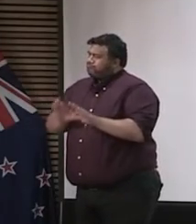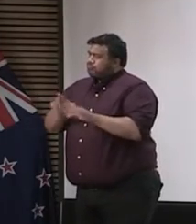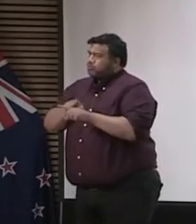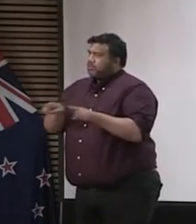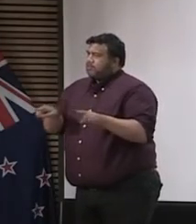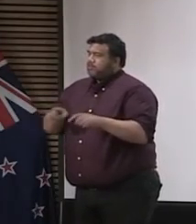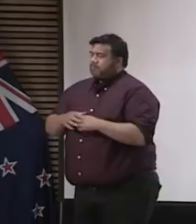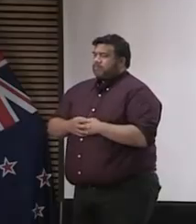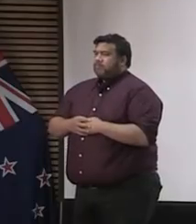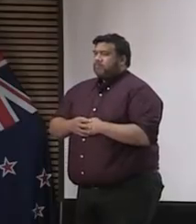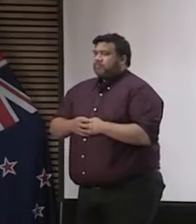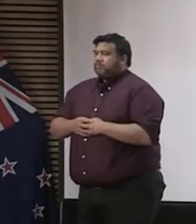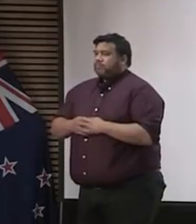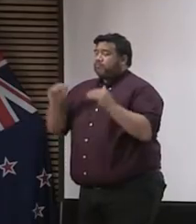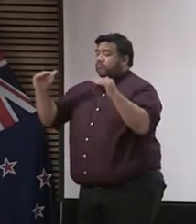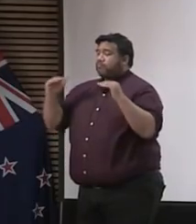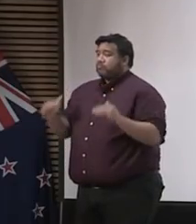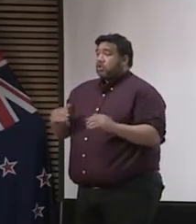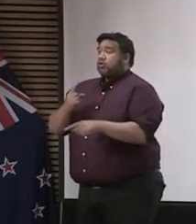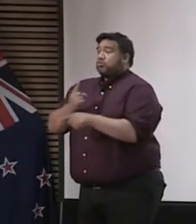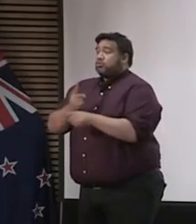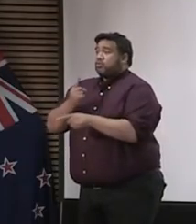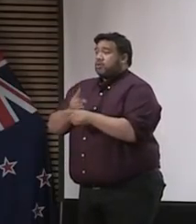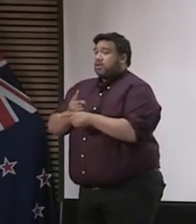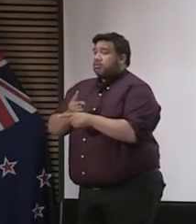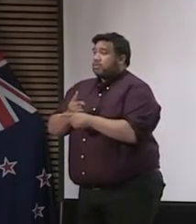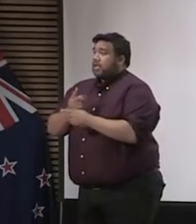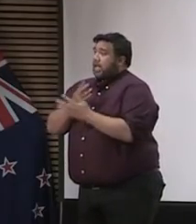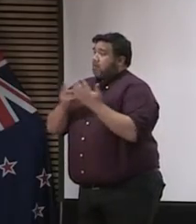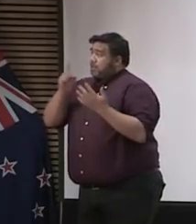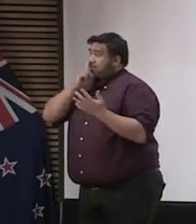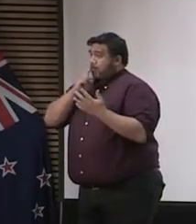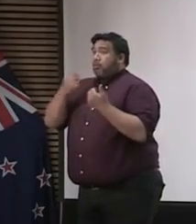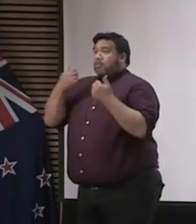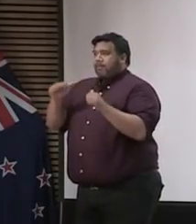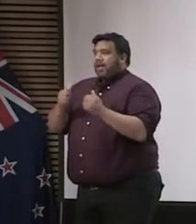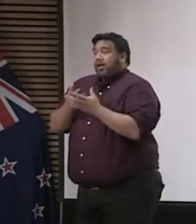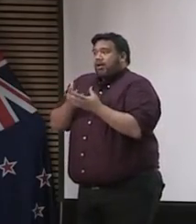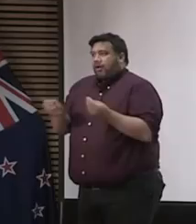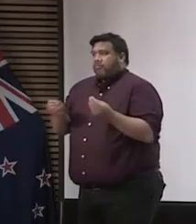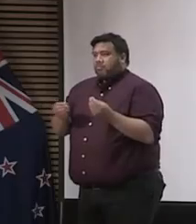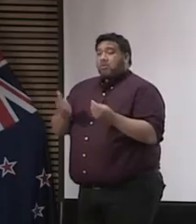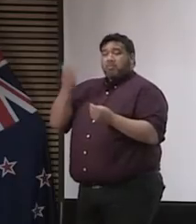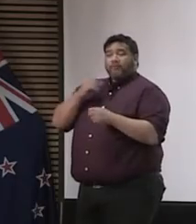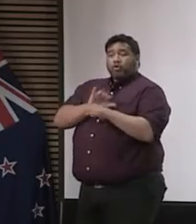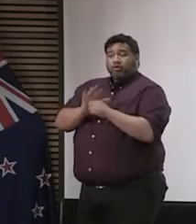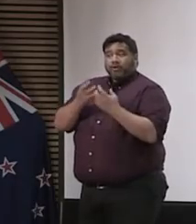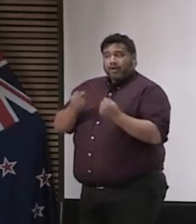There are now 1,036 people who have reported as recovered from COVID-19.